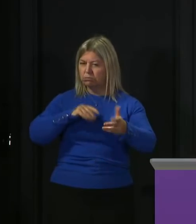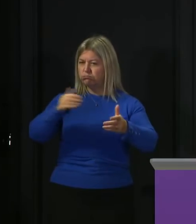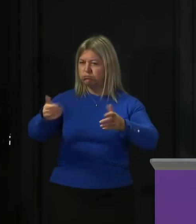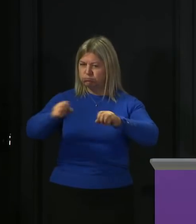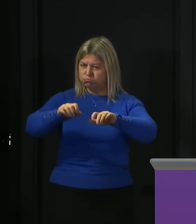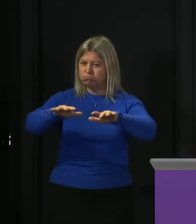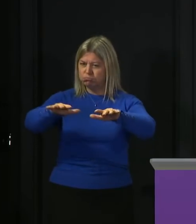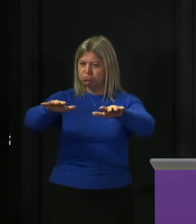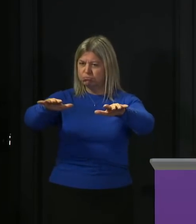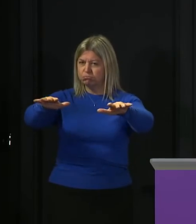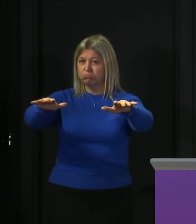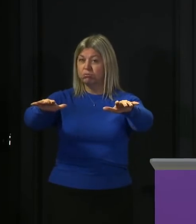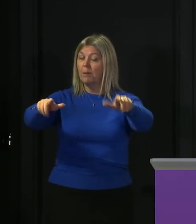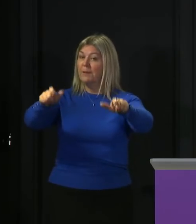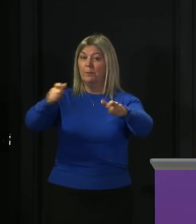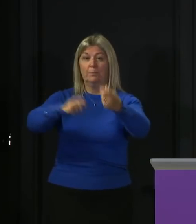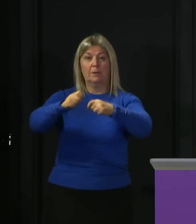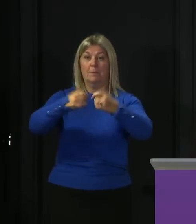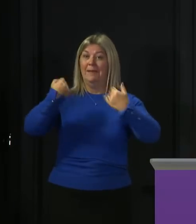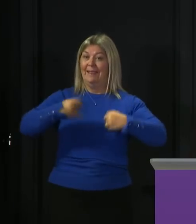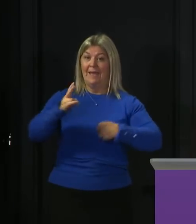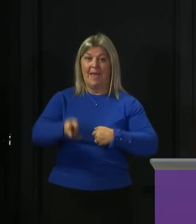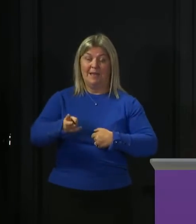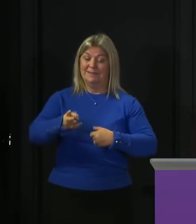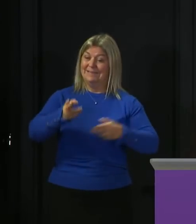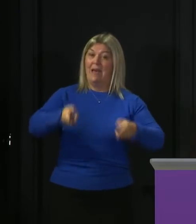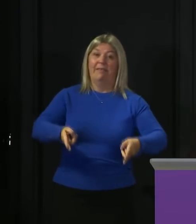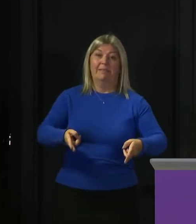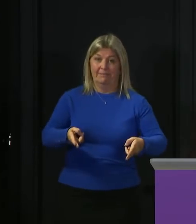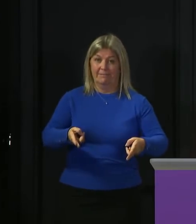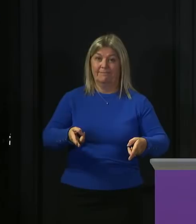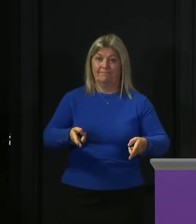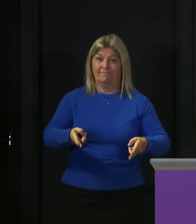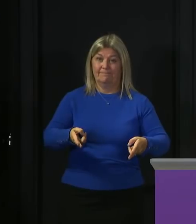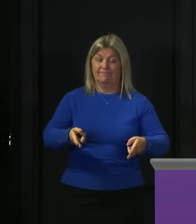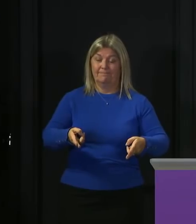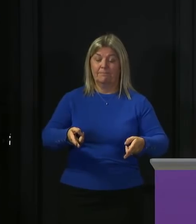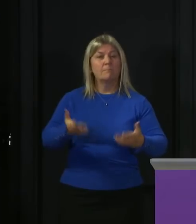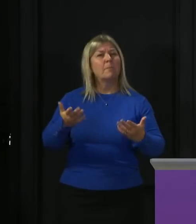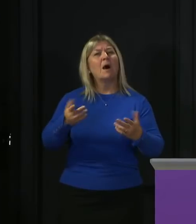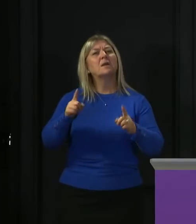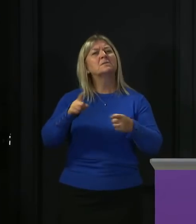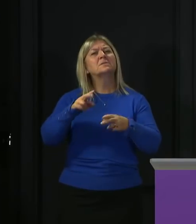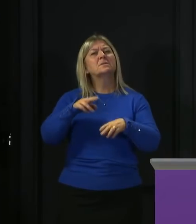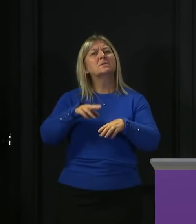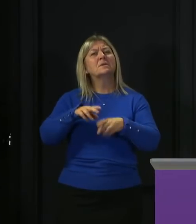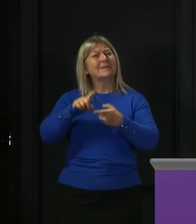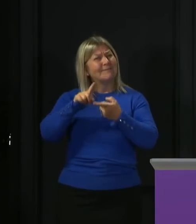dying. But the future is not cast in stone with this virus. We cannot magic it away, we know that,